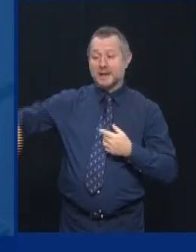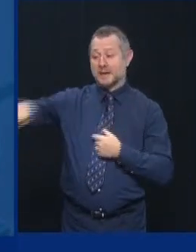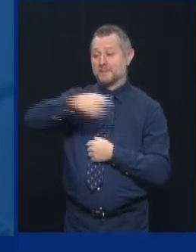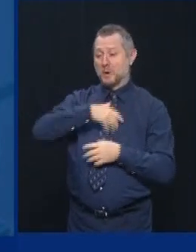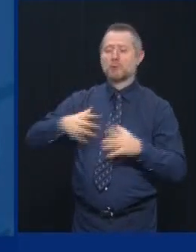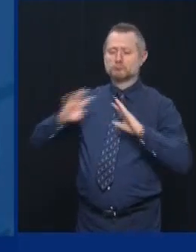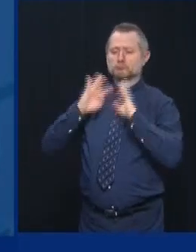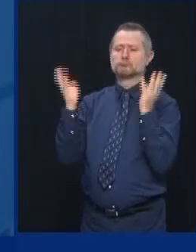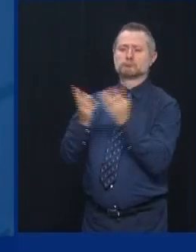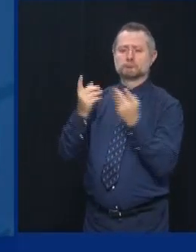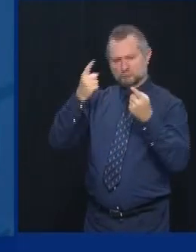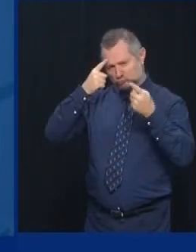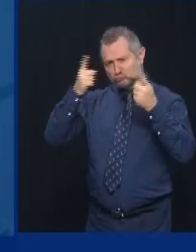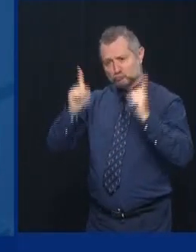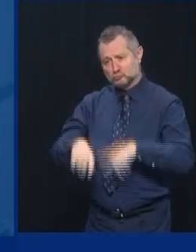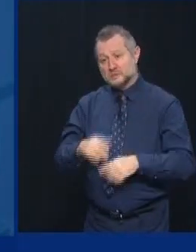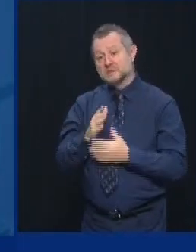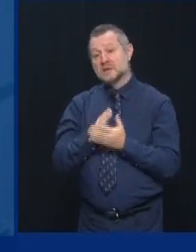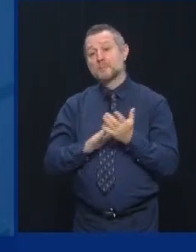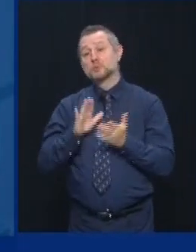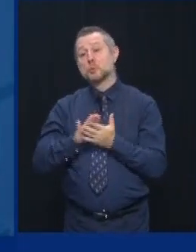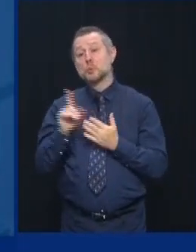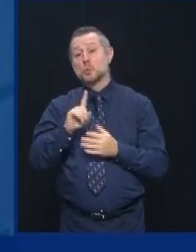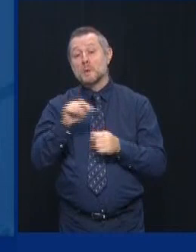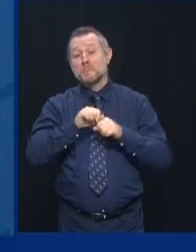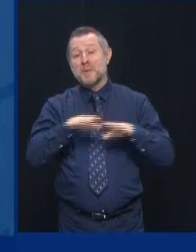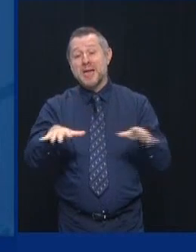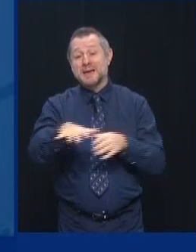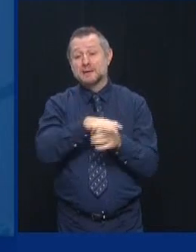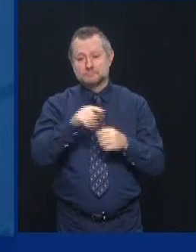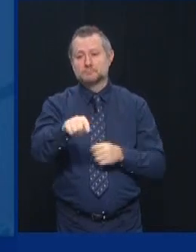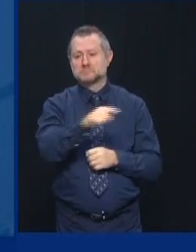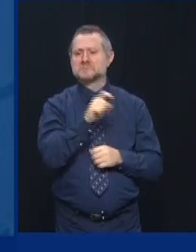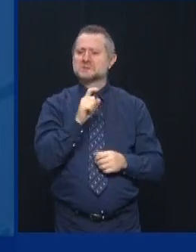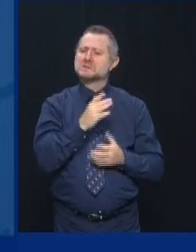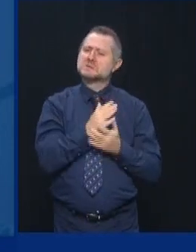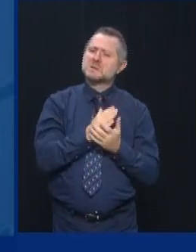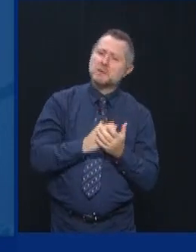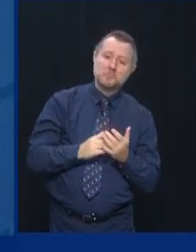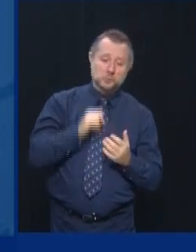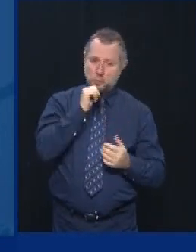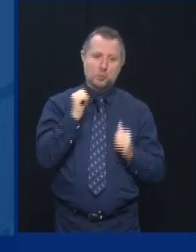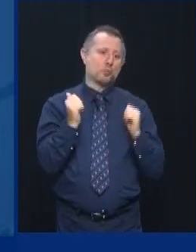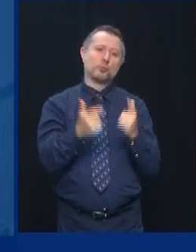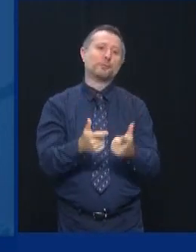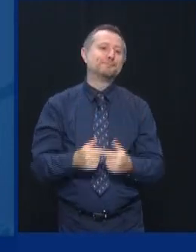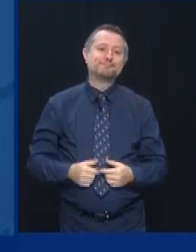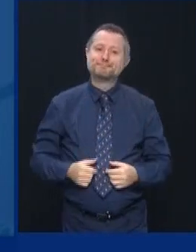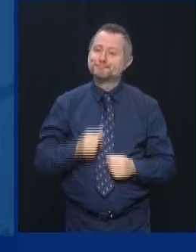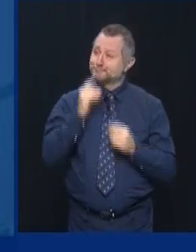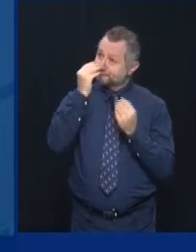THAT TROUBLES ME. AND ON THE TELEPHONE CALL, WE WERE ALL BASICALLY IN AGREEMENT.